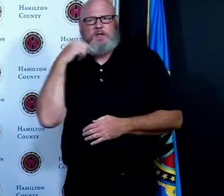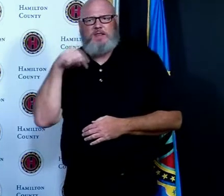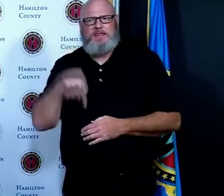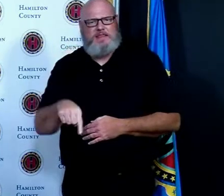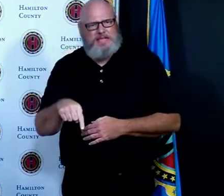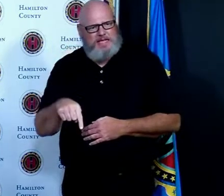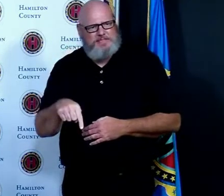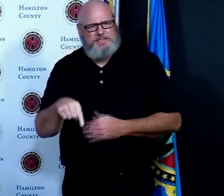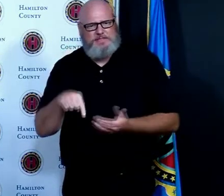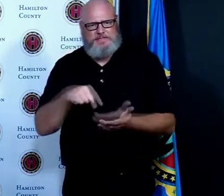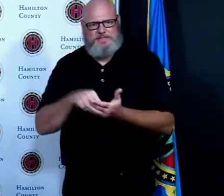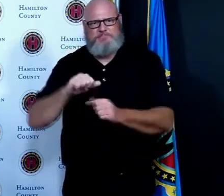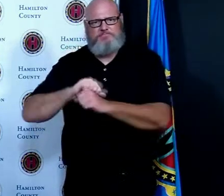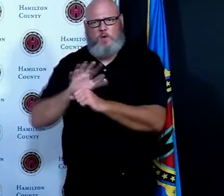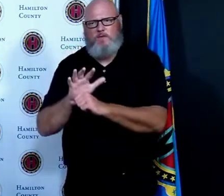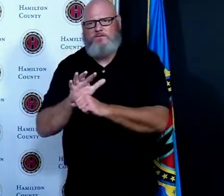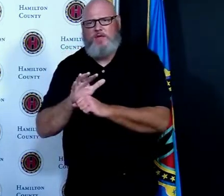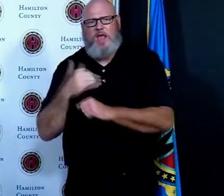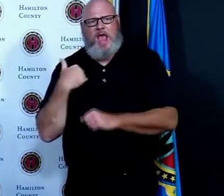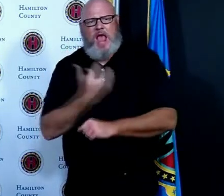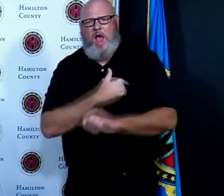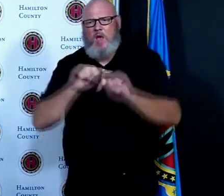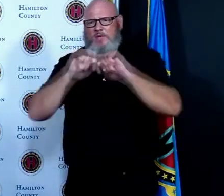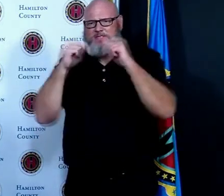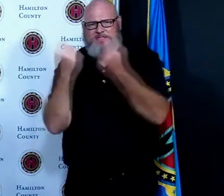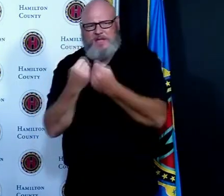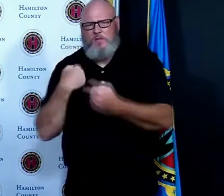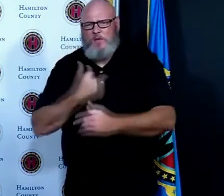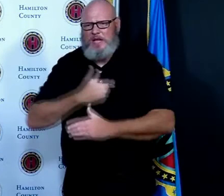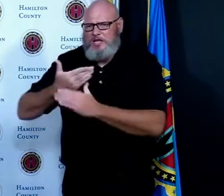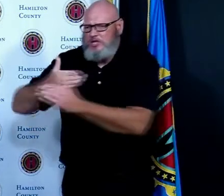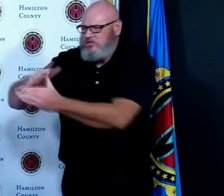sharing information learning from one another understanding what's happening in our community in